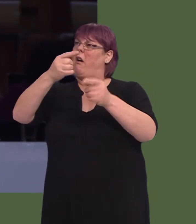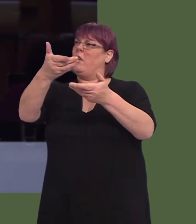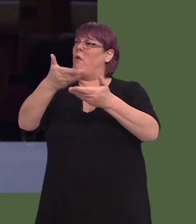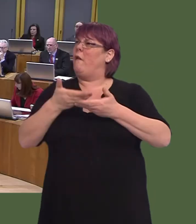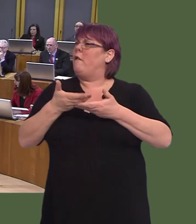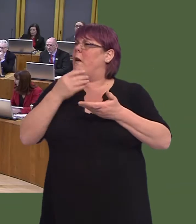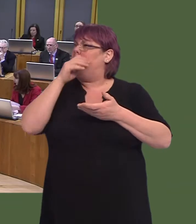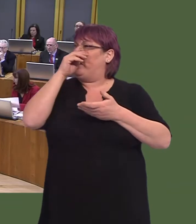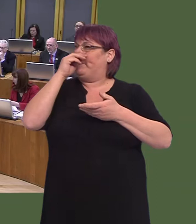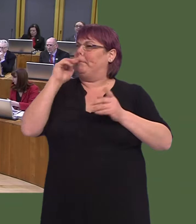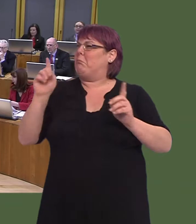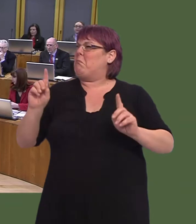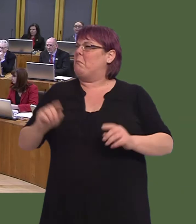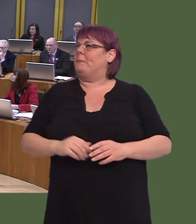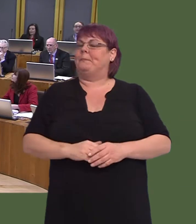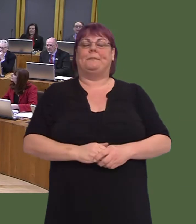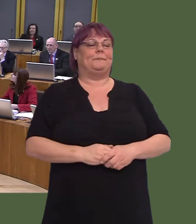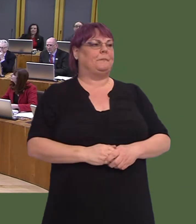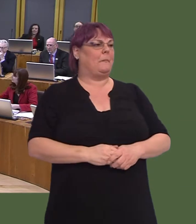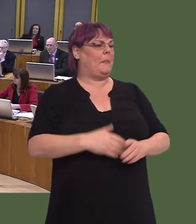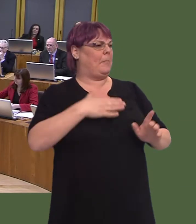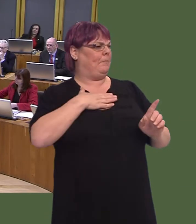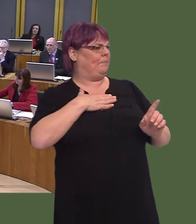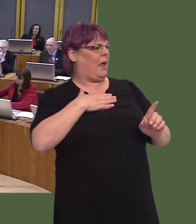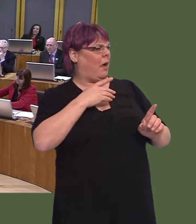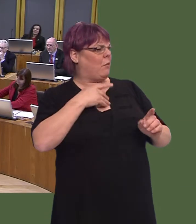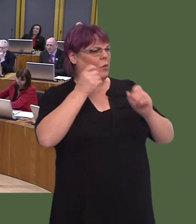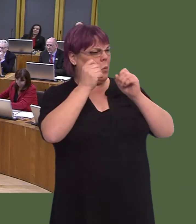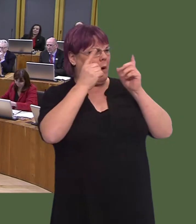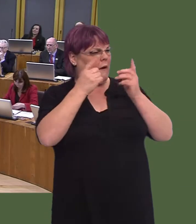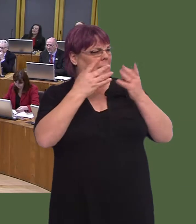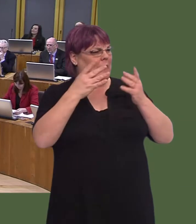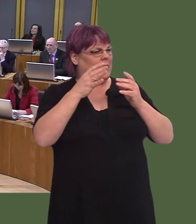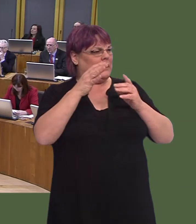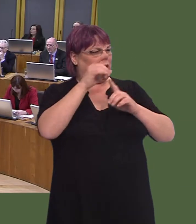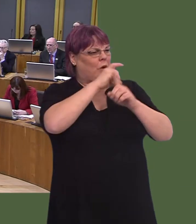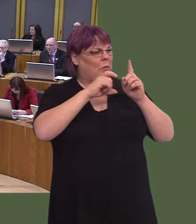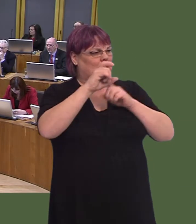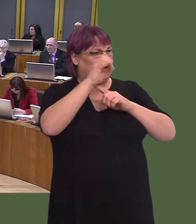Carwyn Jones AM: Iím not aware of any town or community councils that have a chief executive, I must say.